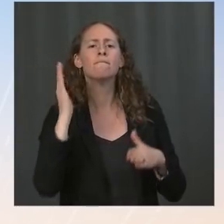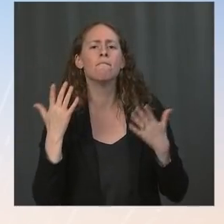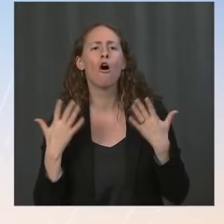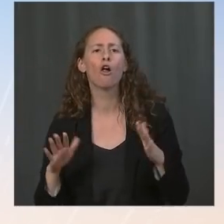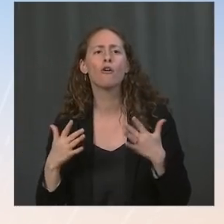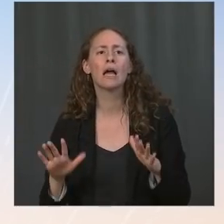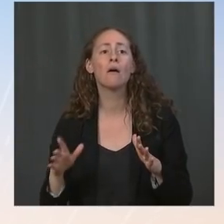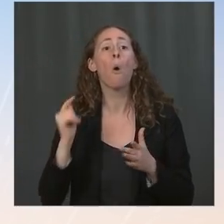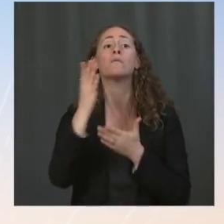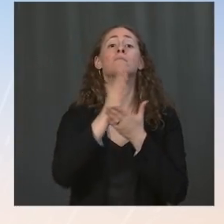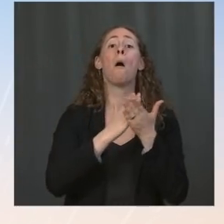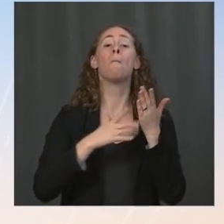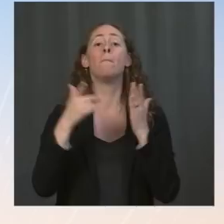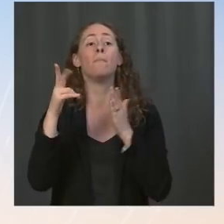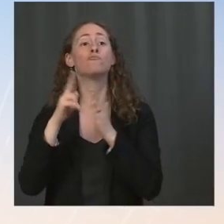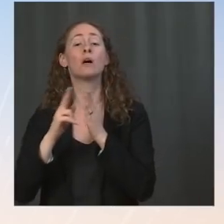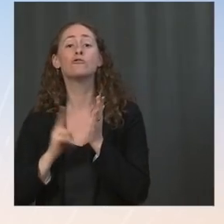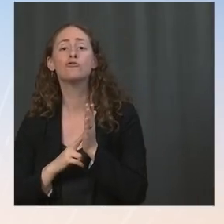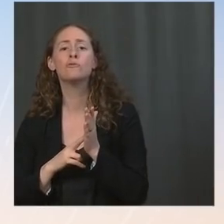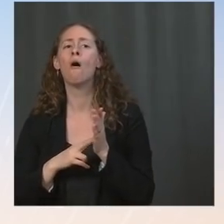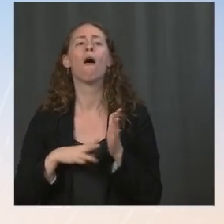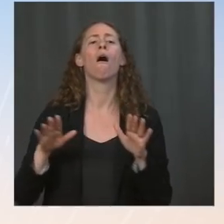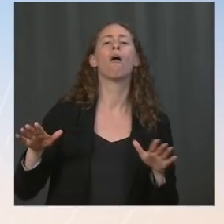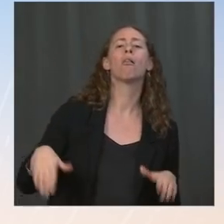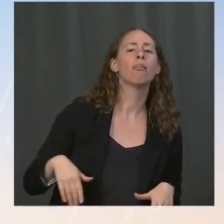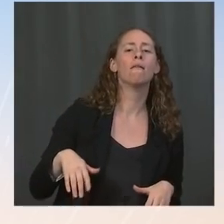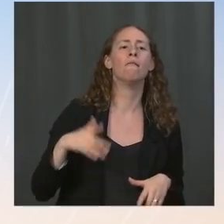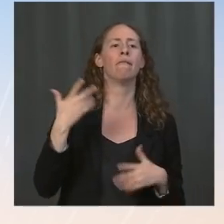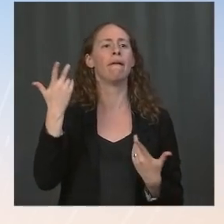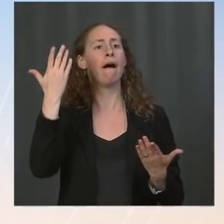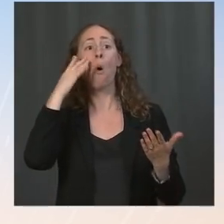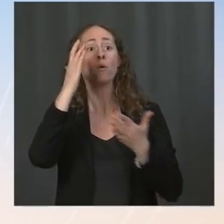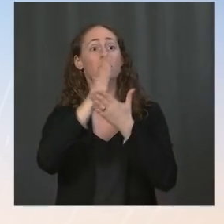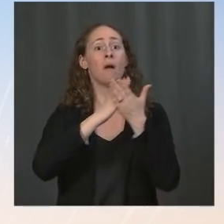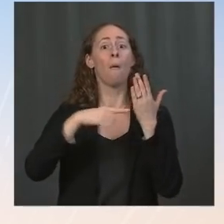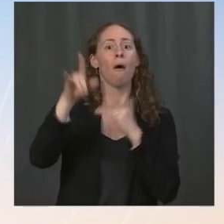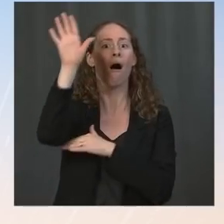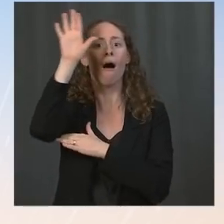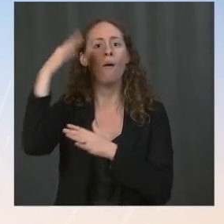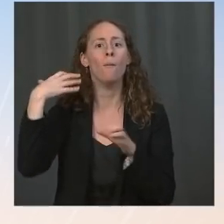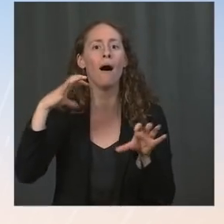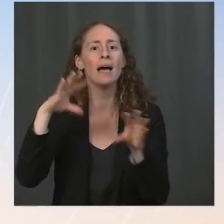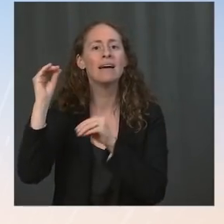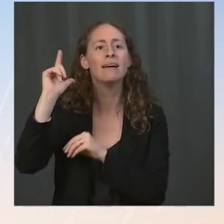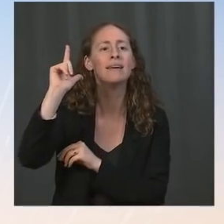who came forward. And we believe there are still a small number -- I understand your exact -- asking for the exact number who remain.